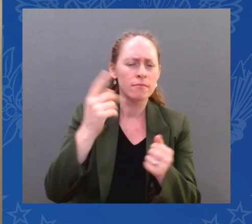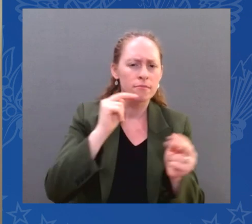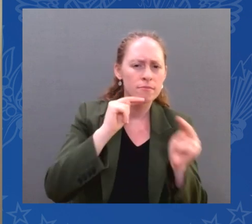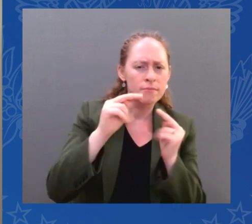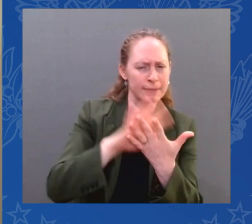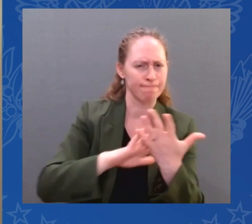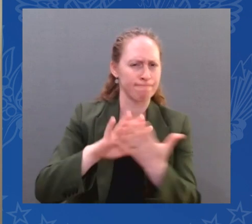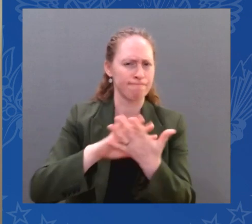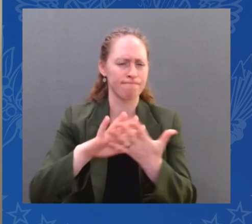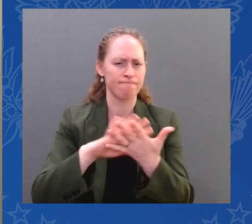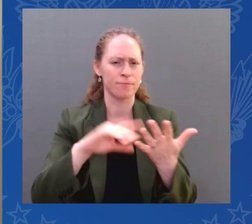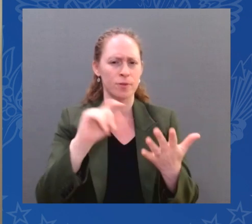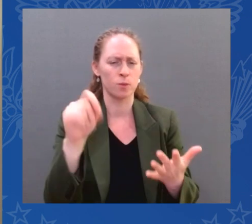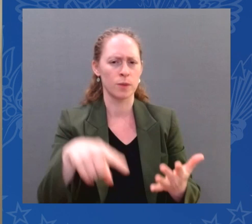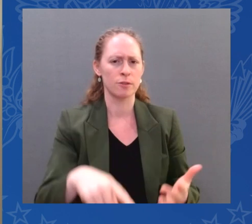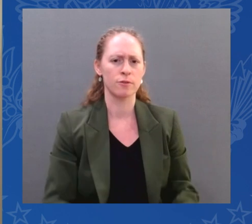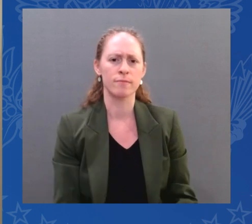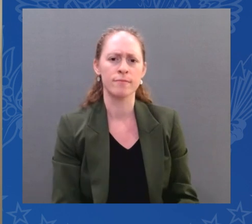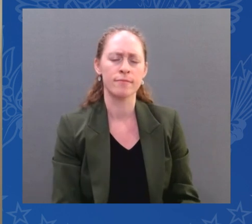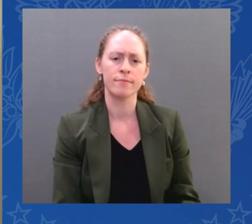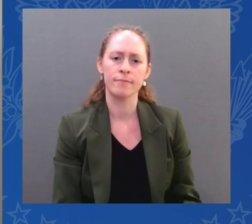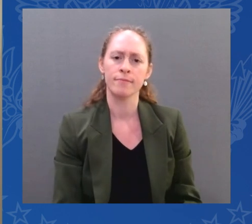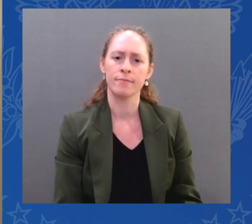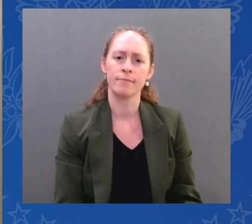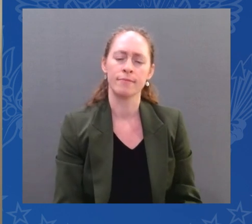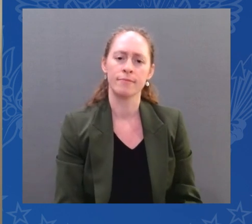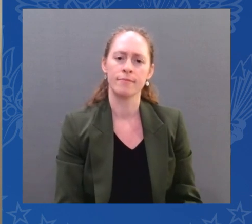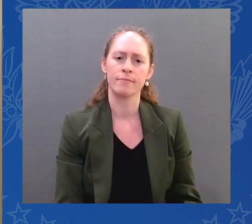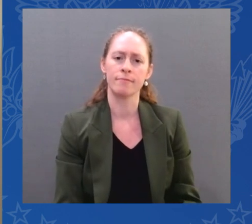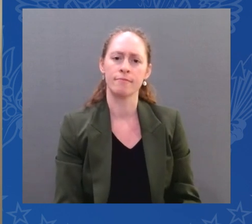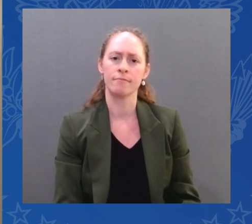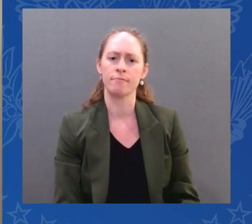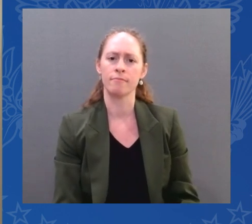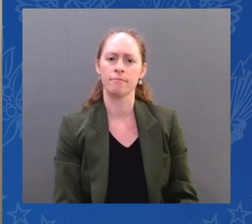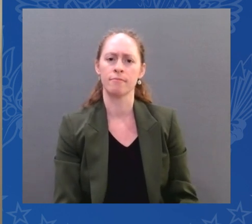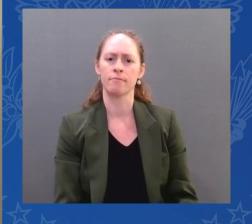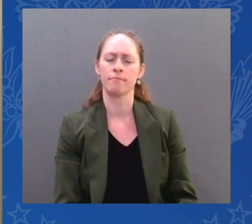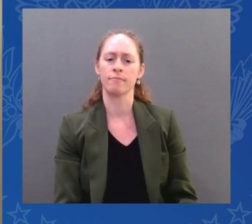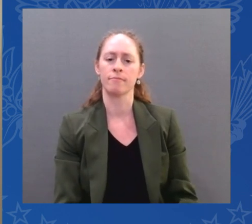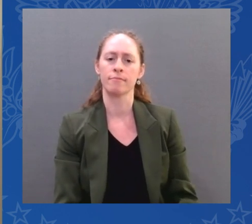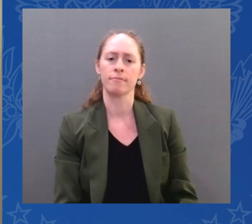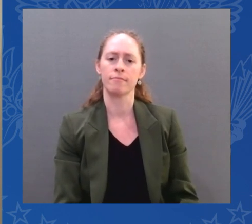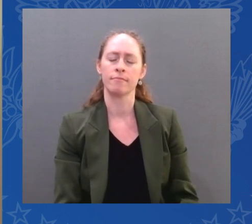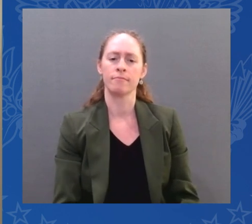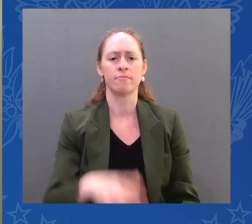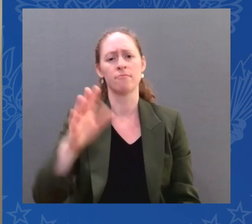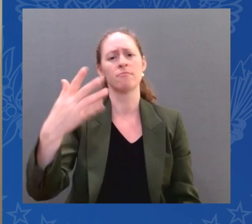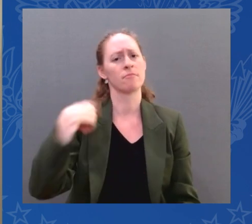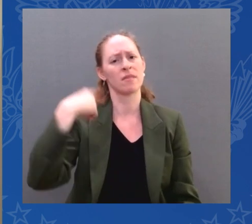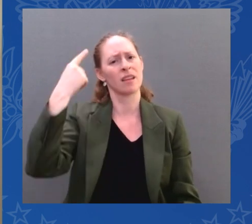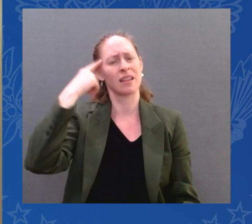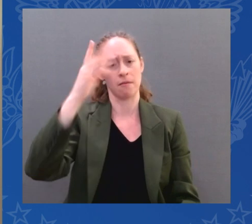The President: No, I'm not afraid. But what I do think is there -- at some point, this is going to be a bit of a waiting game: